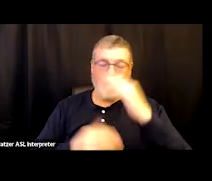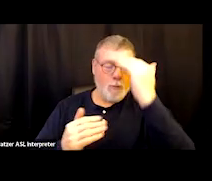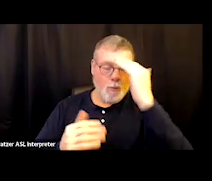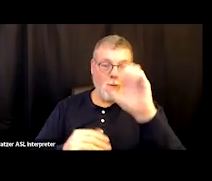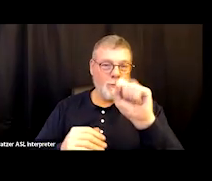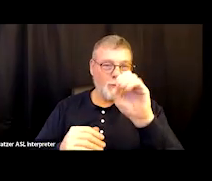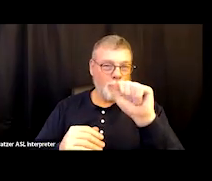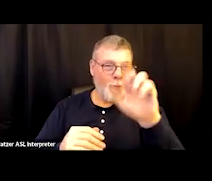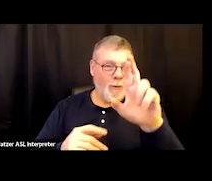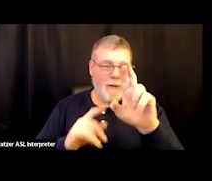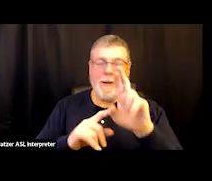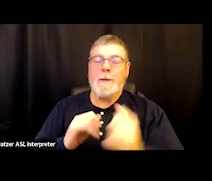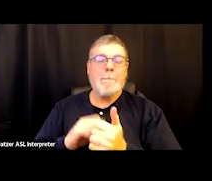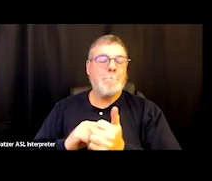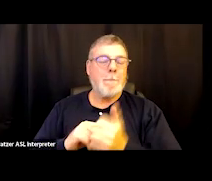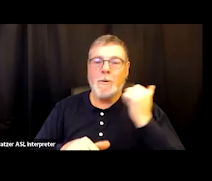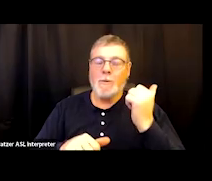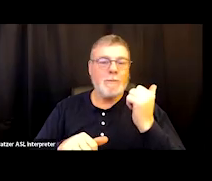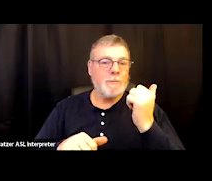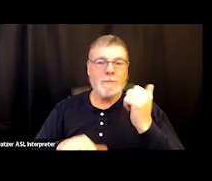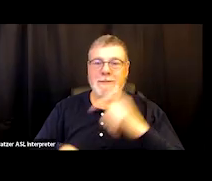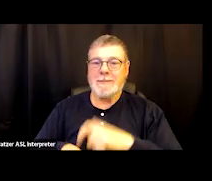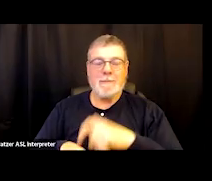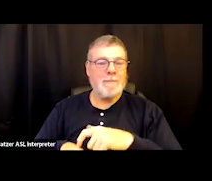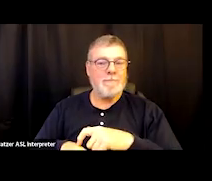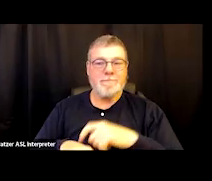that most of it doesn't... A lot of the time, it does not...